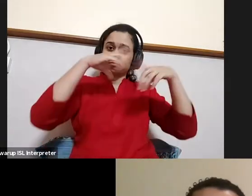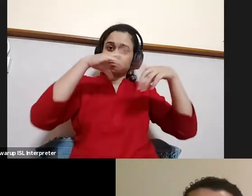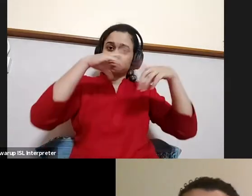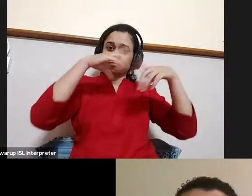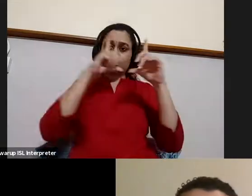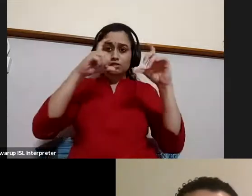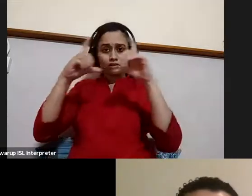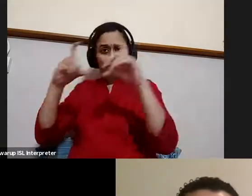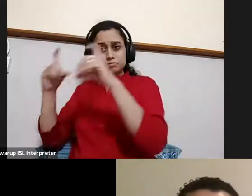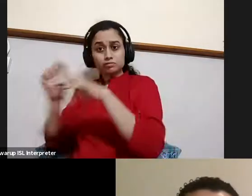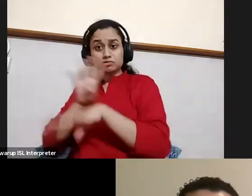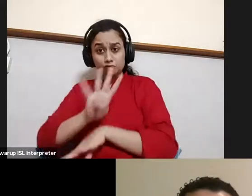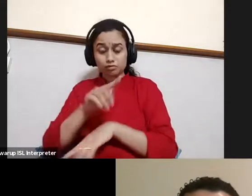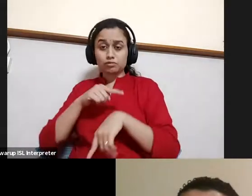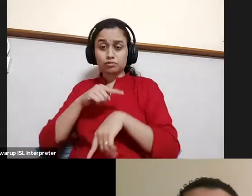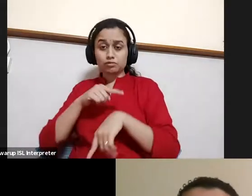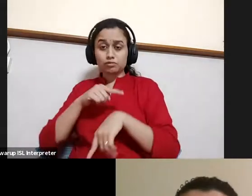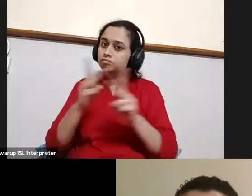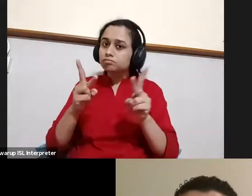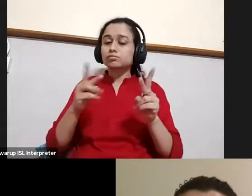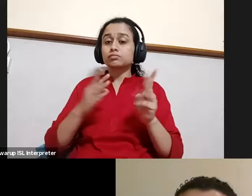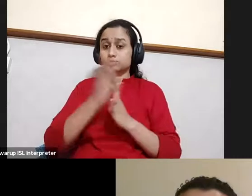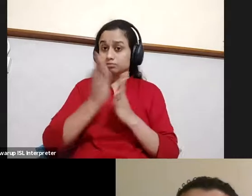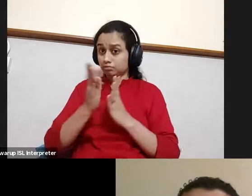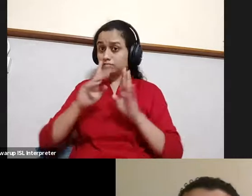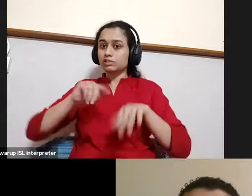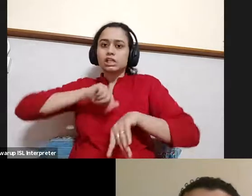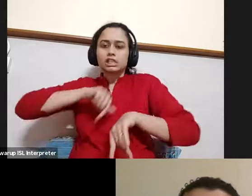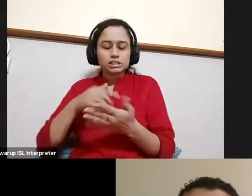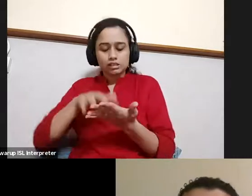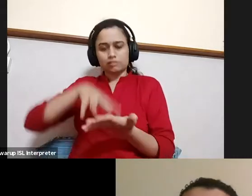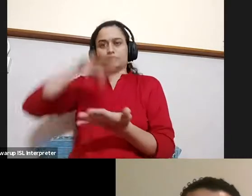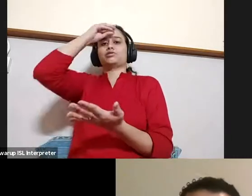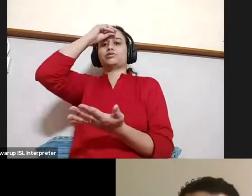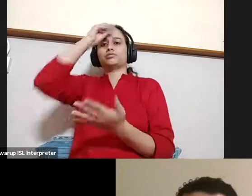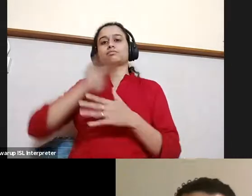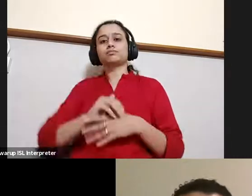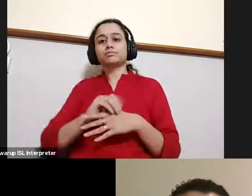his career and is entirely self-taught so I think to answer your question more directly